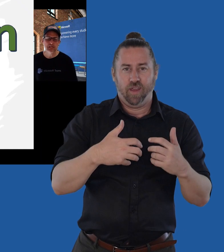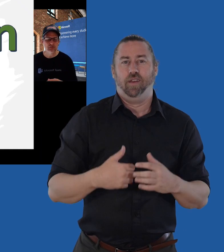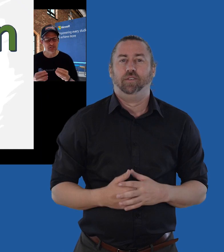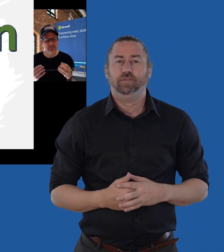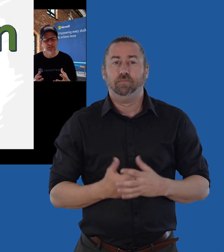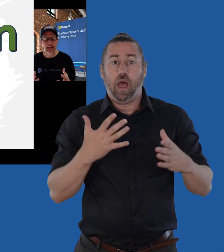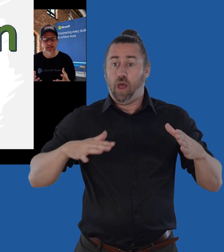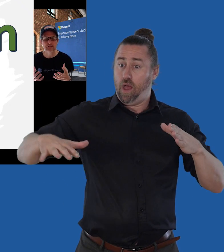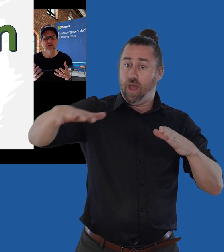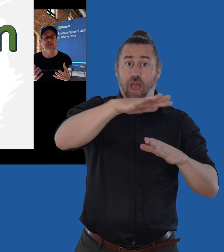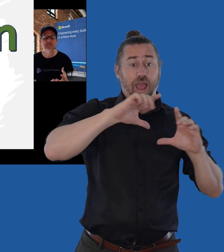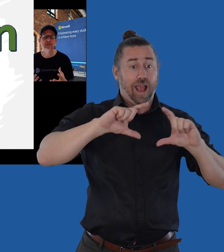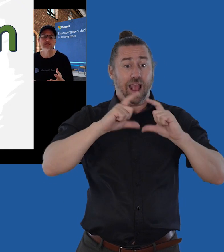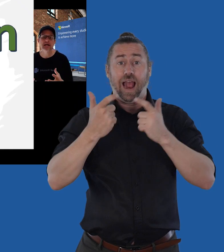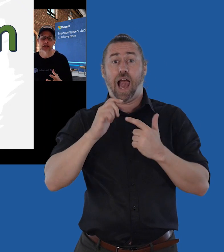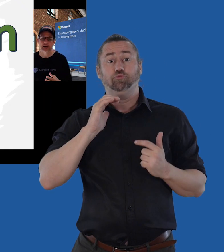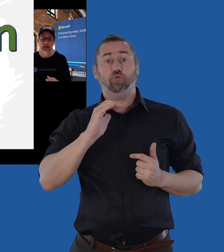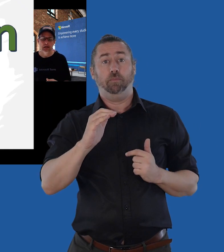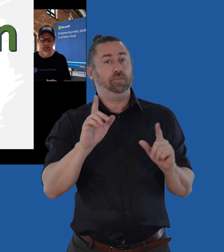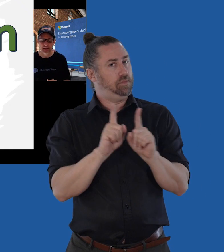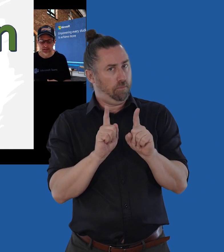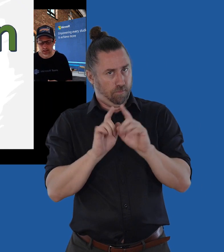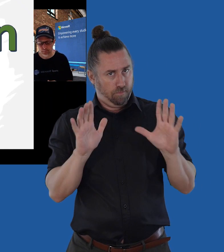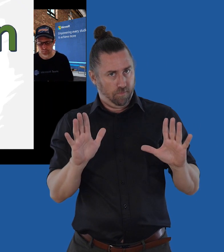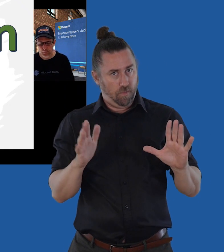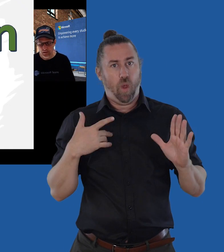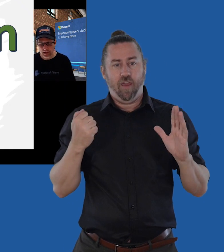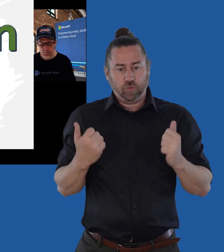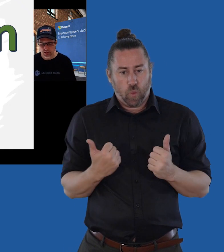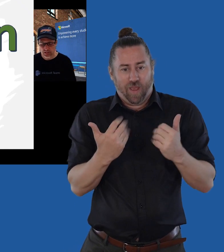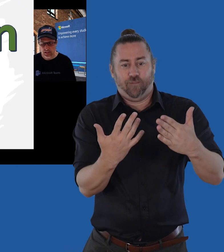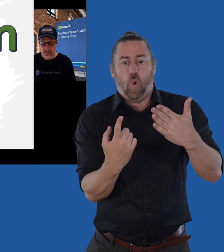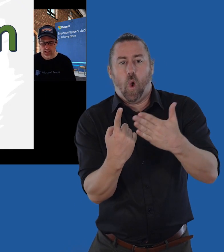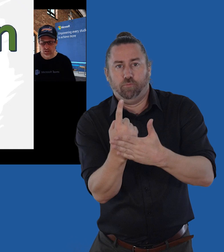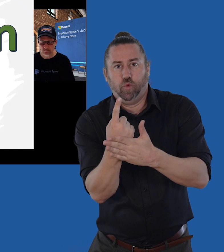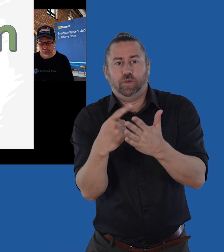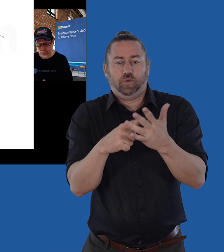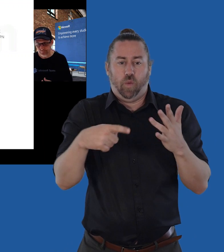etc., still has to facilitate that personalisation.